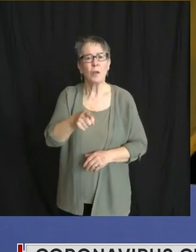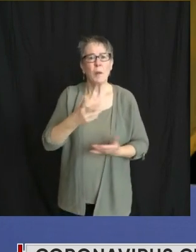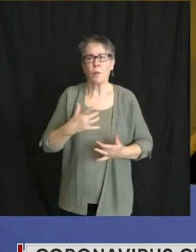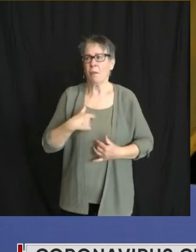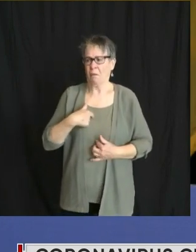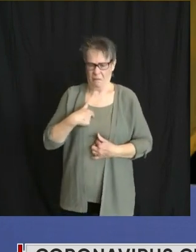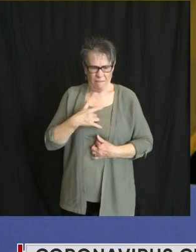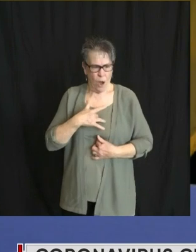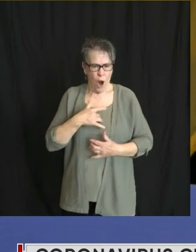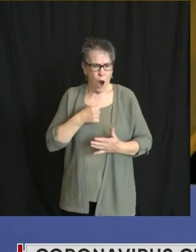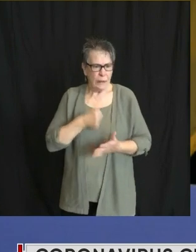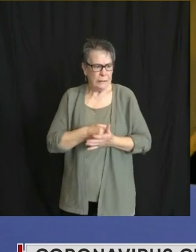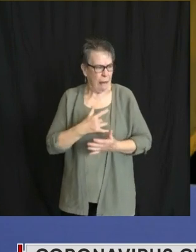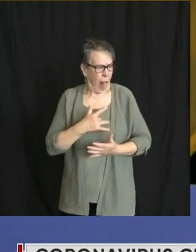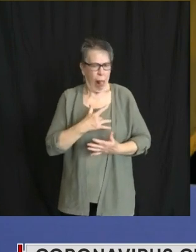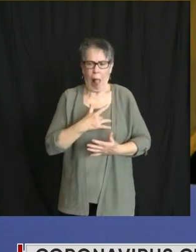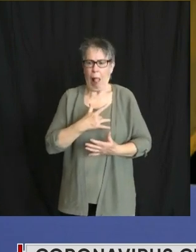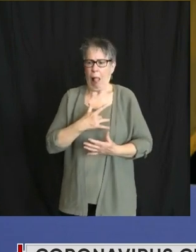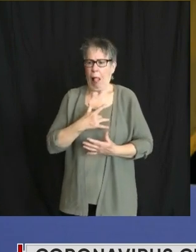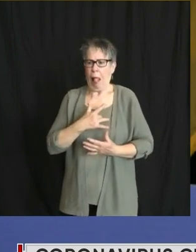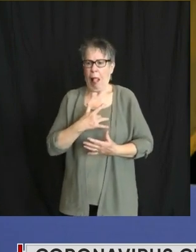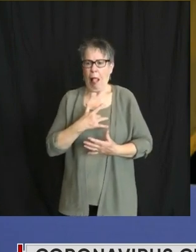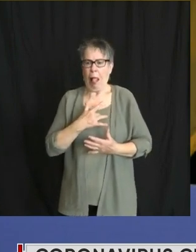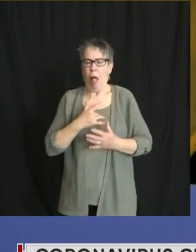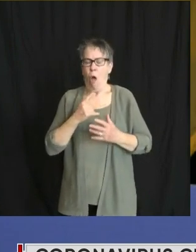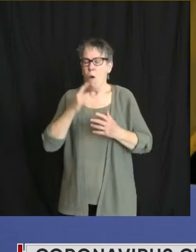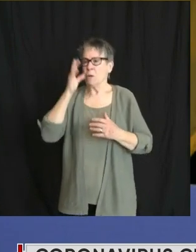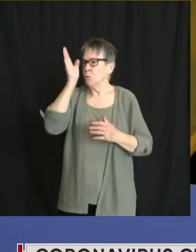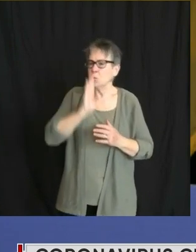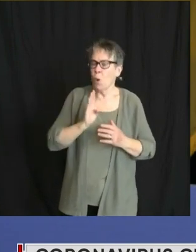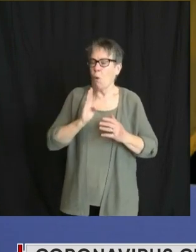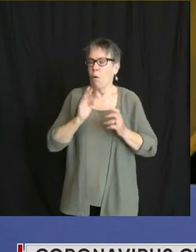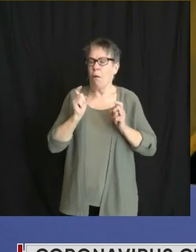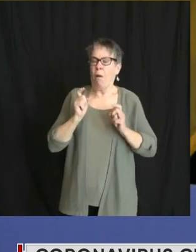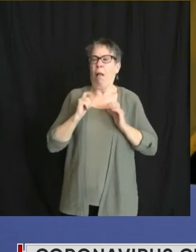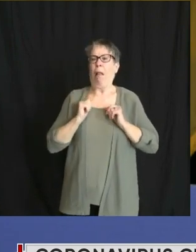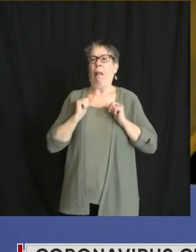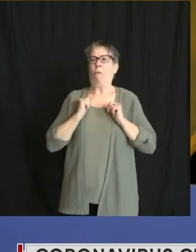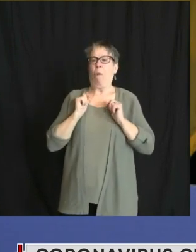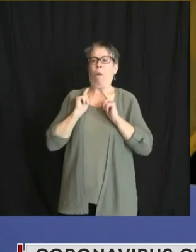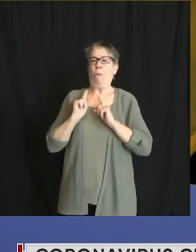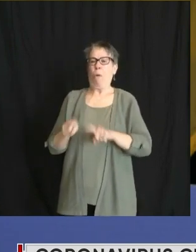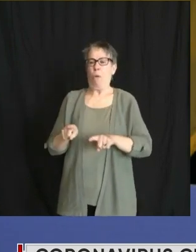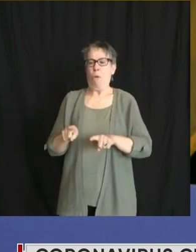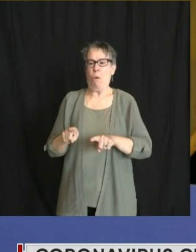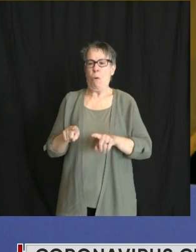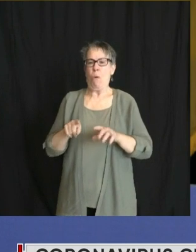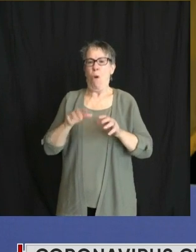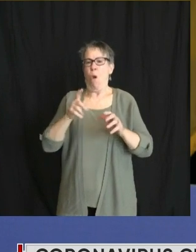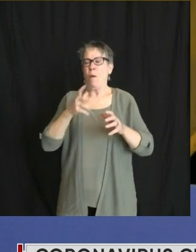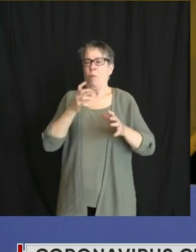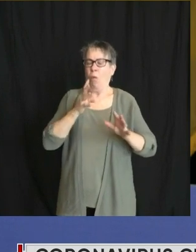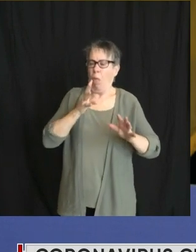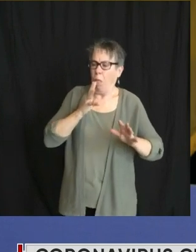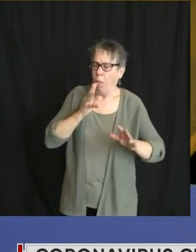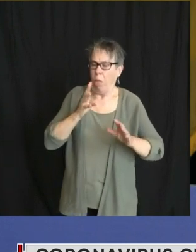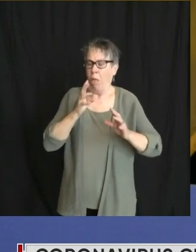SYMPTOMS OF A HEART ATTACK OR STROKE. FACE DROOPING, ARM WEAKNESS OR NUMBNESS, SLURRED